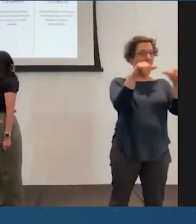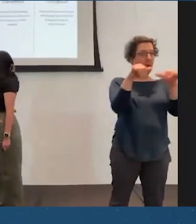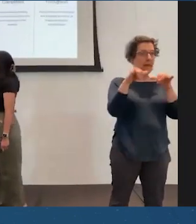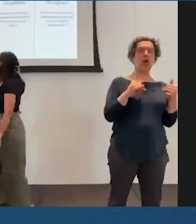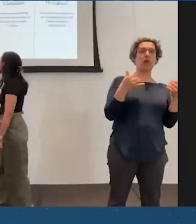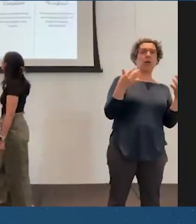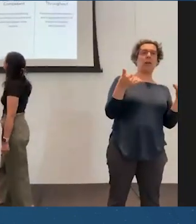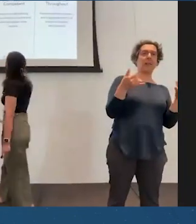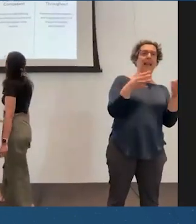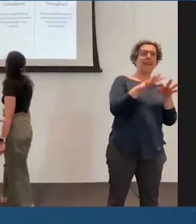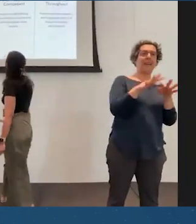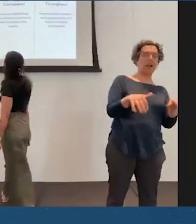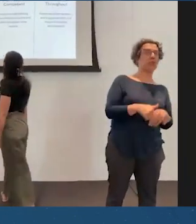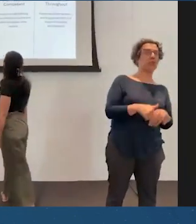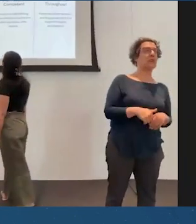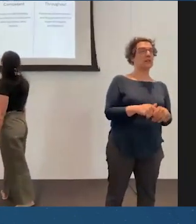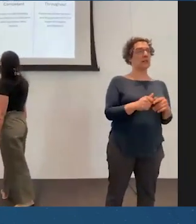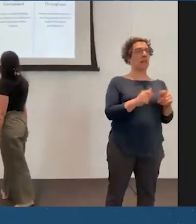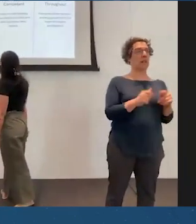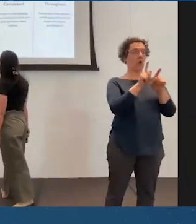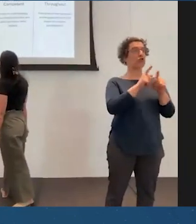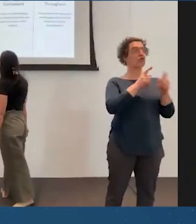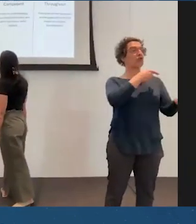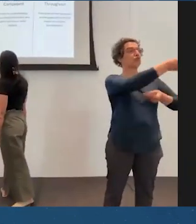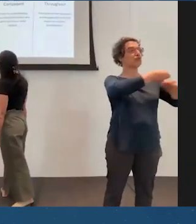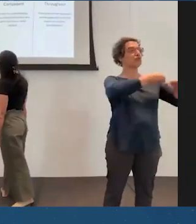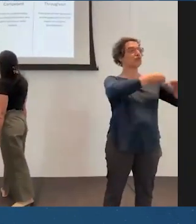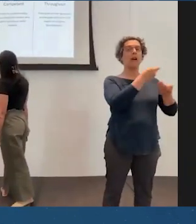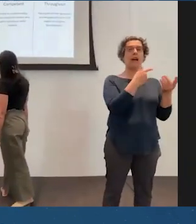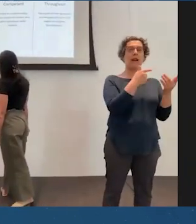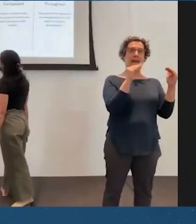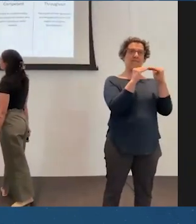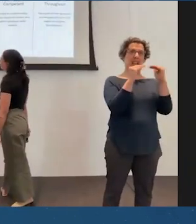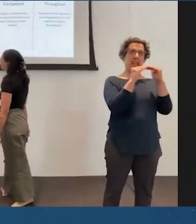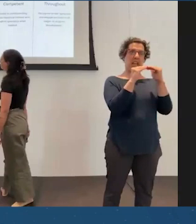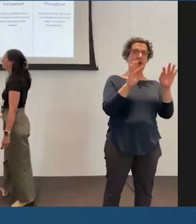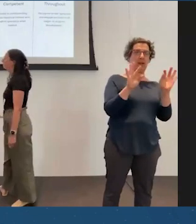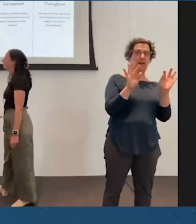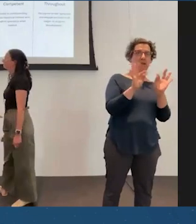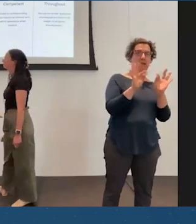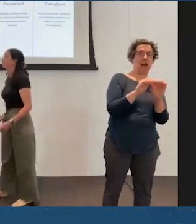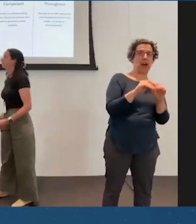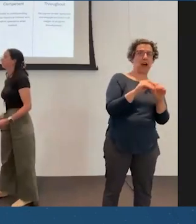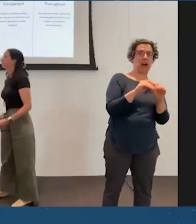developing a fair value exchange. So we talk a lot about compensation with partners, ensuring that they feel well